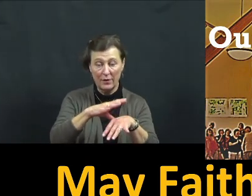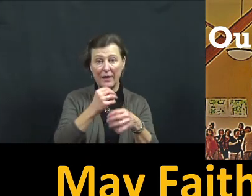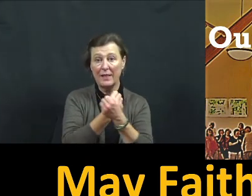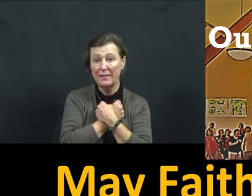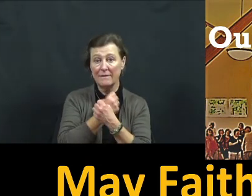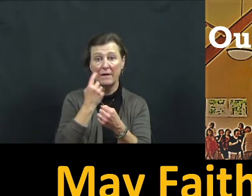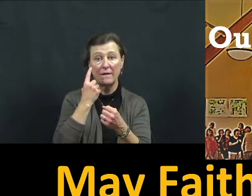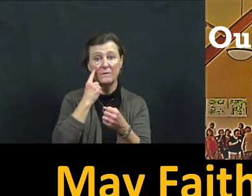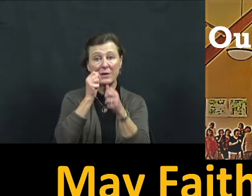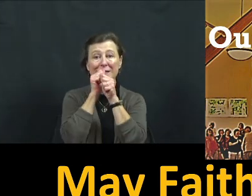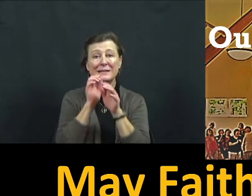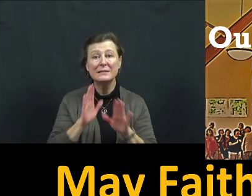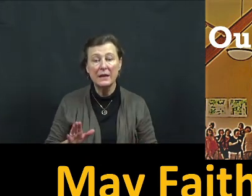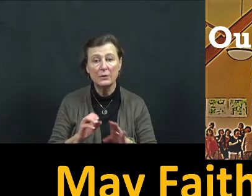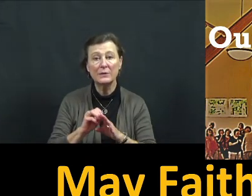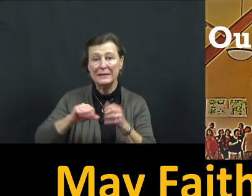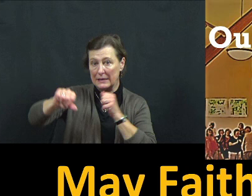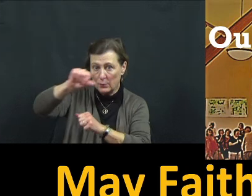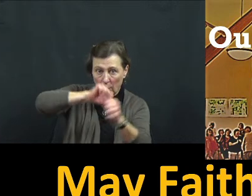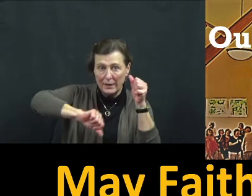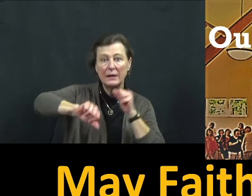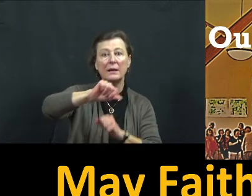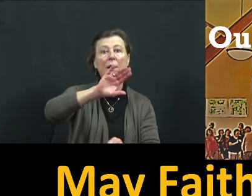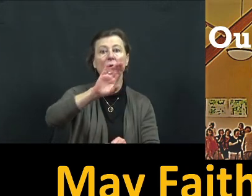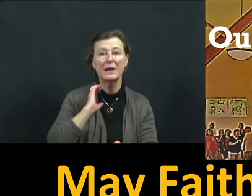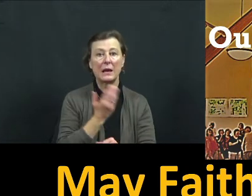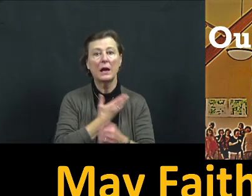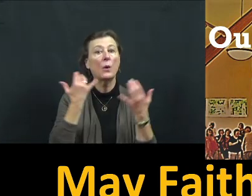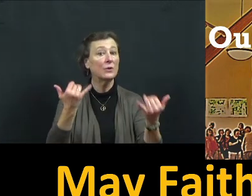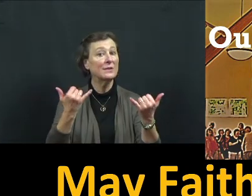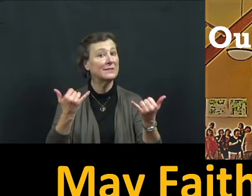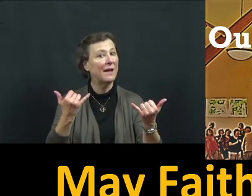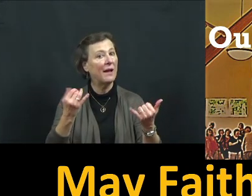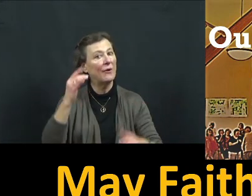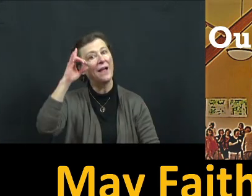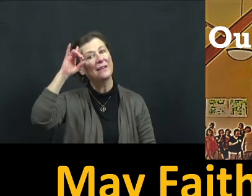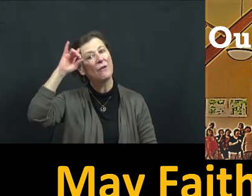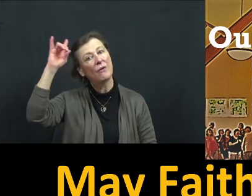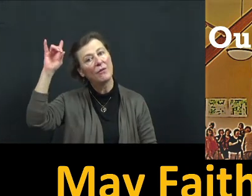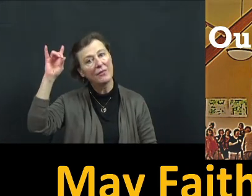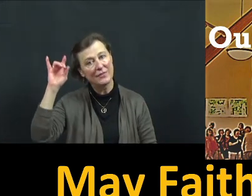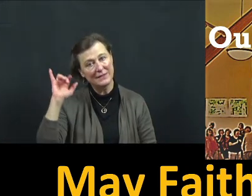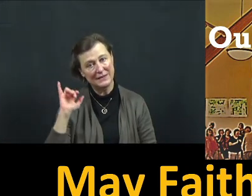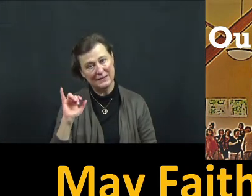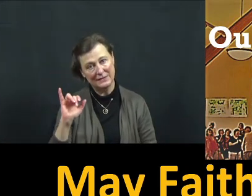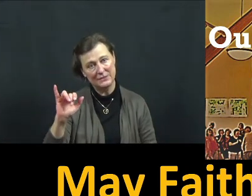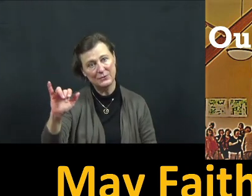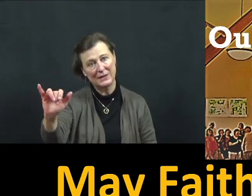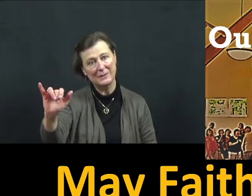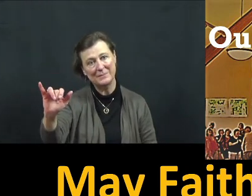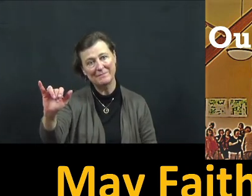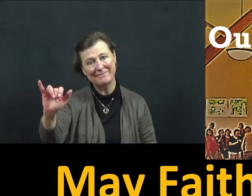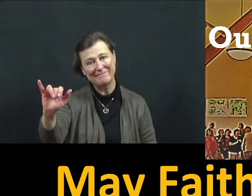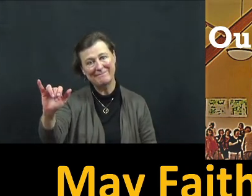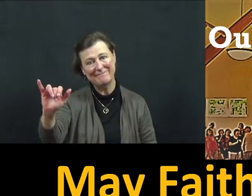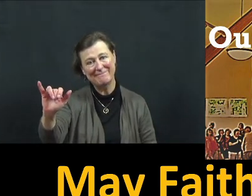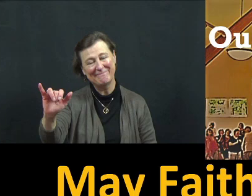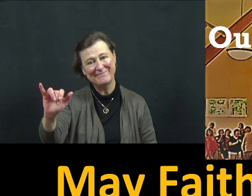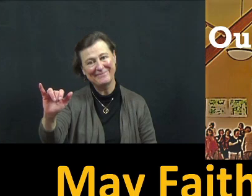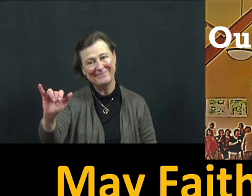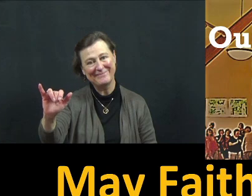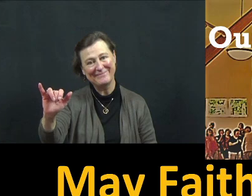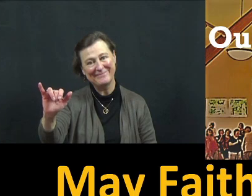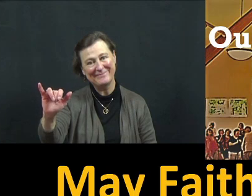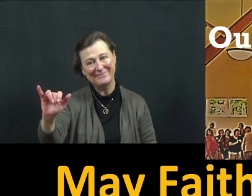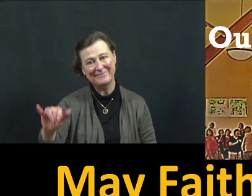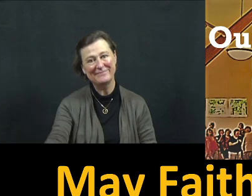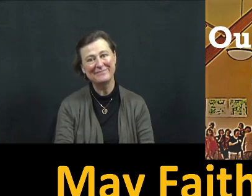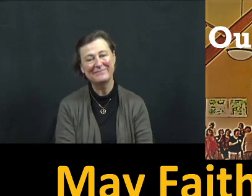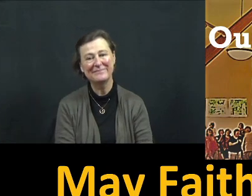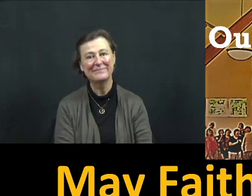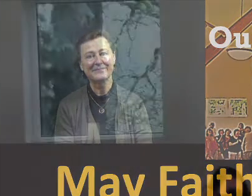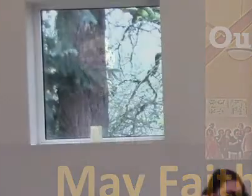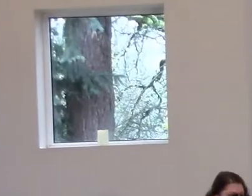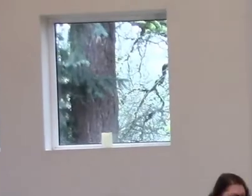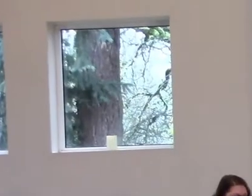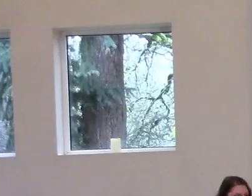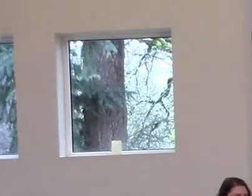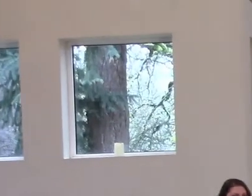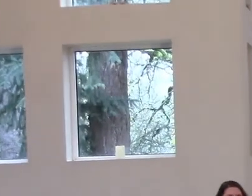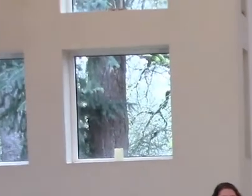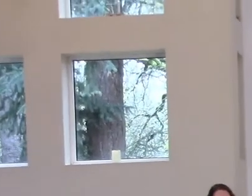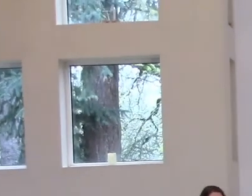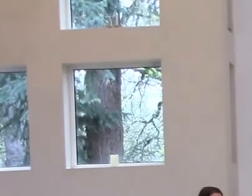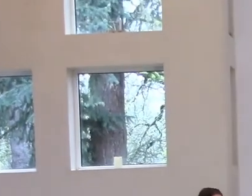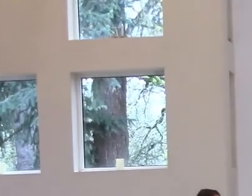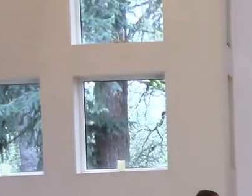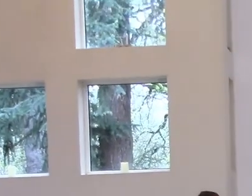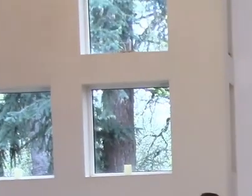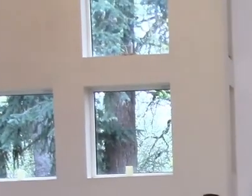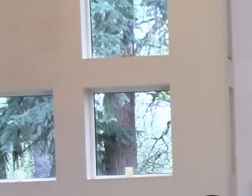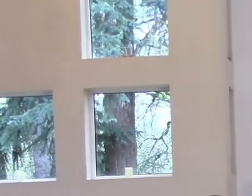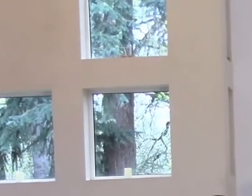and love for the sacred in one another, be ours now and in all the days to come.